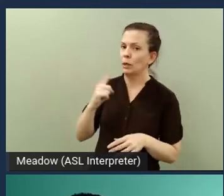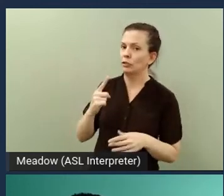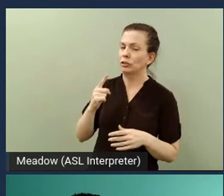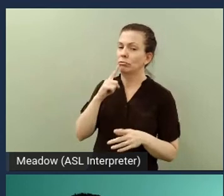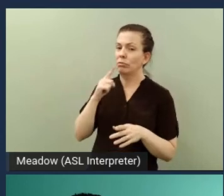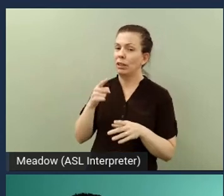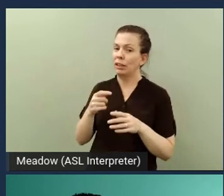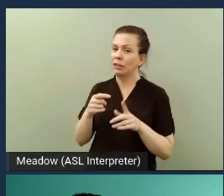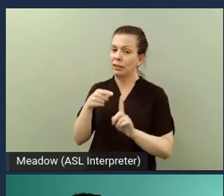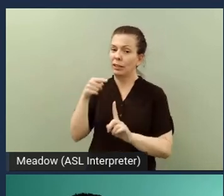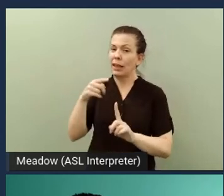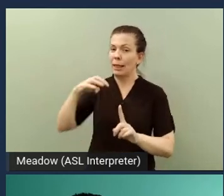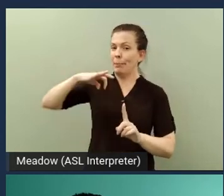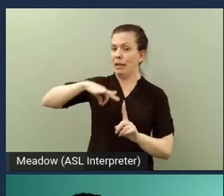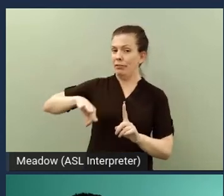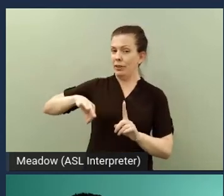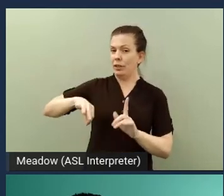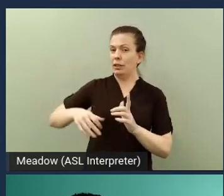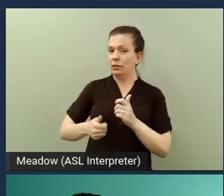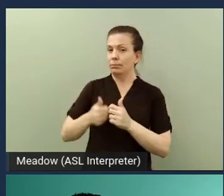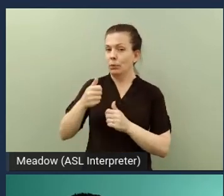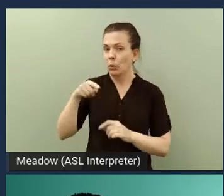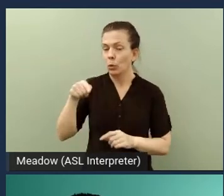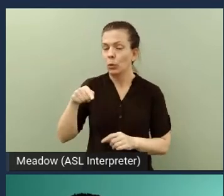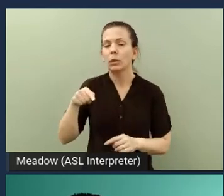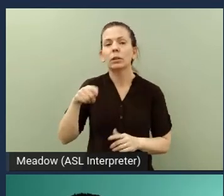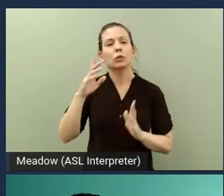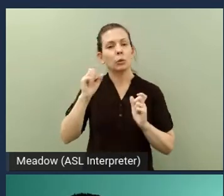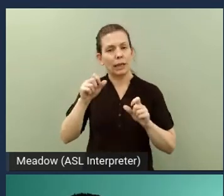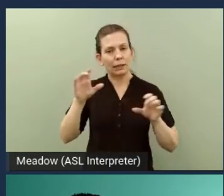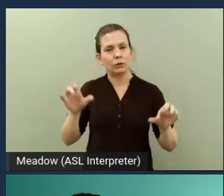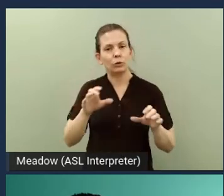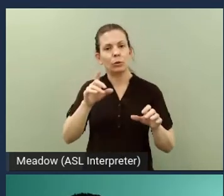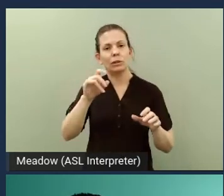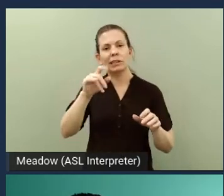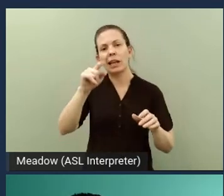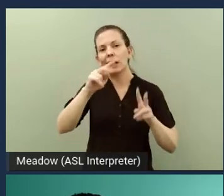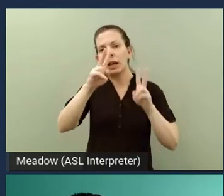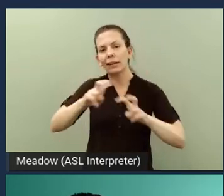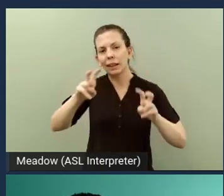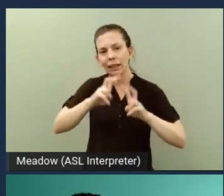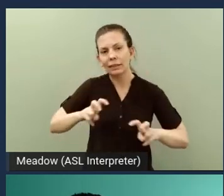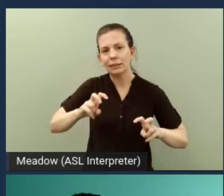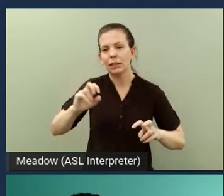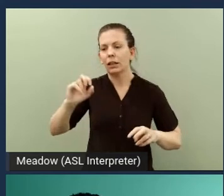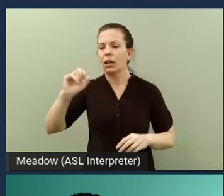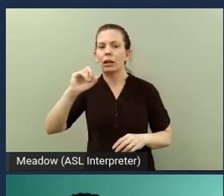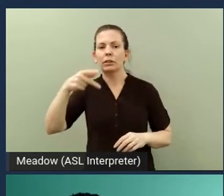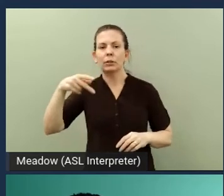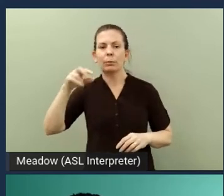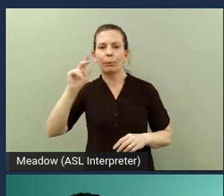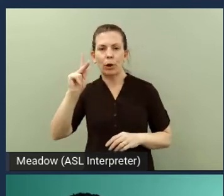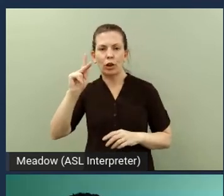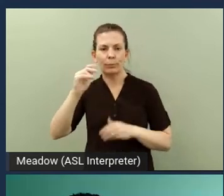you can perform your data analytics or Spark processing, interactive Spark processing,